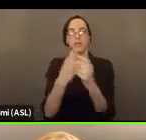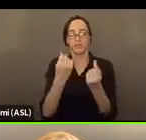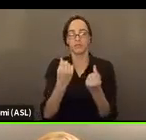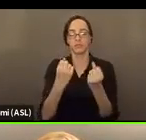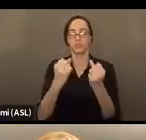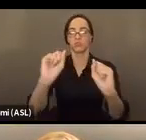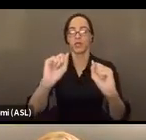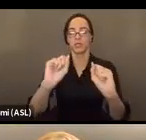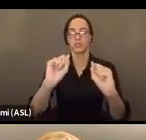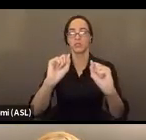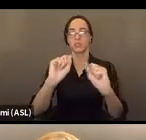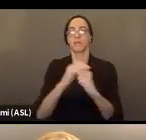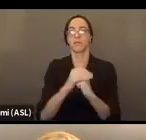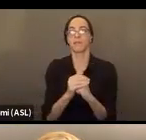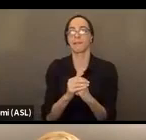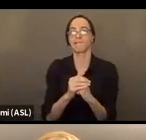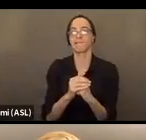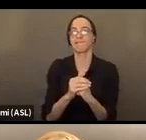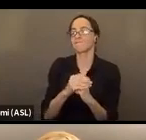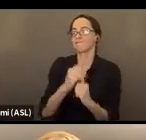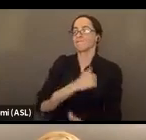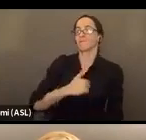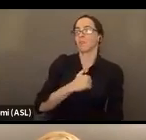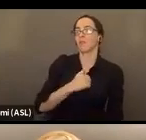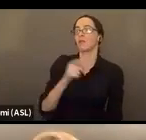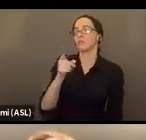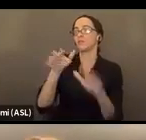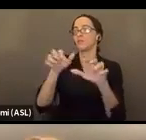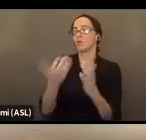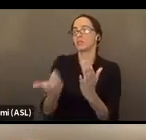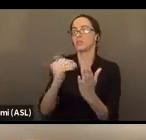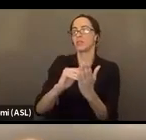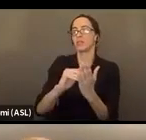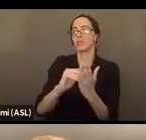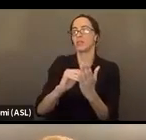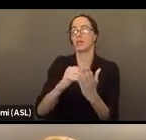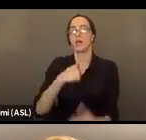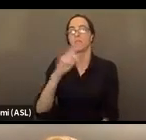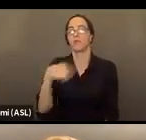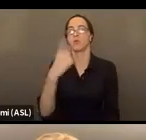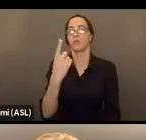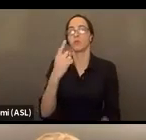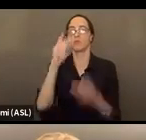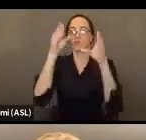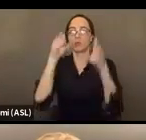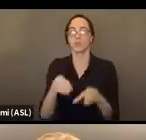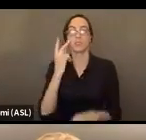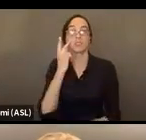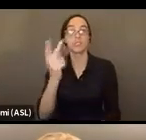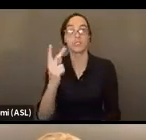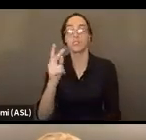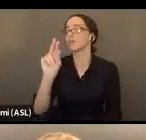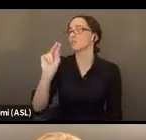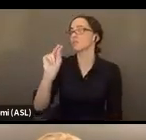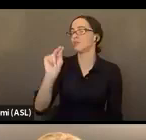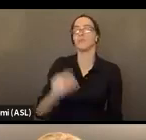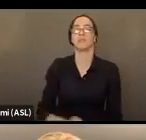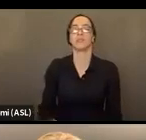supervisor zayn he froze on me one more time am i the only one seeing that no i also got it